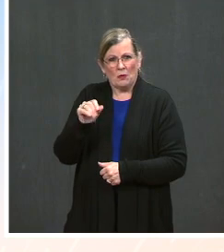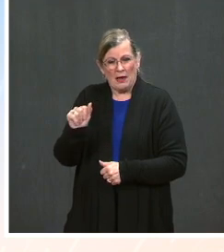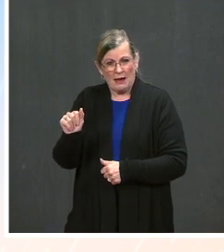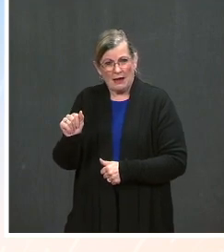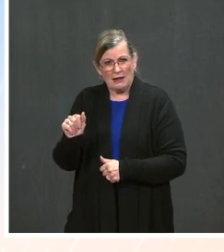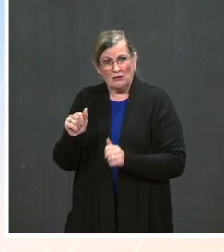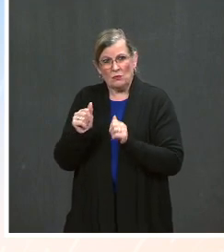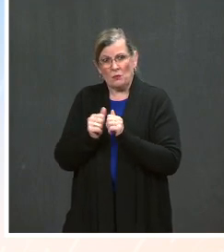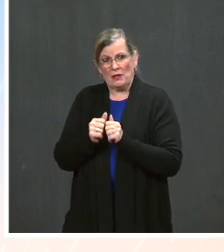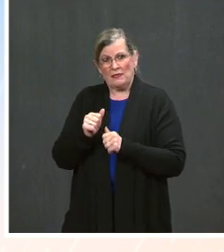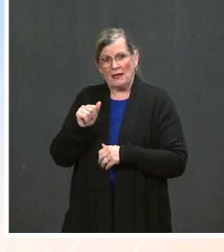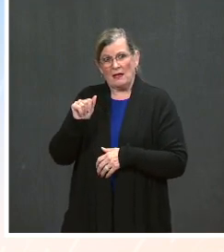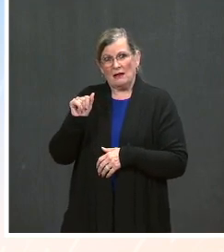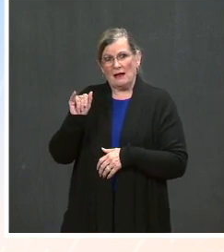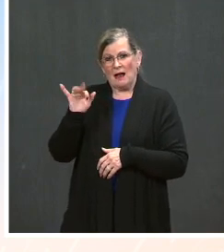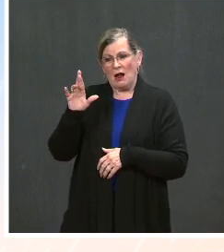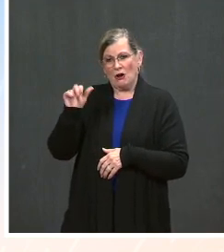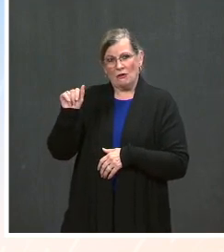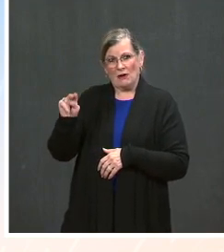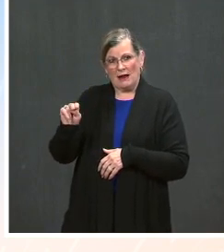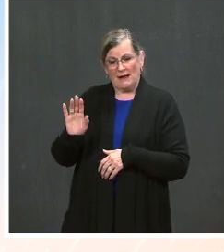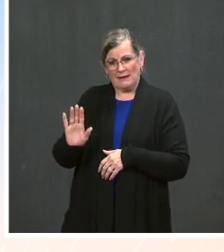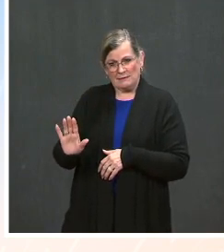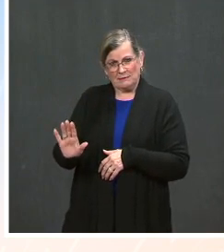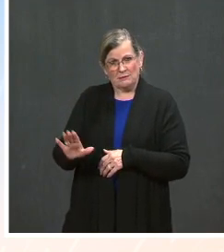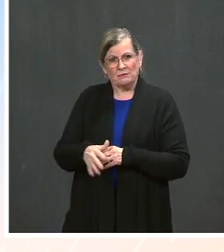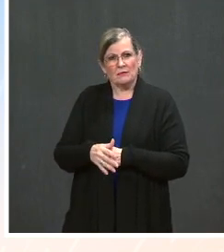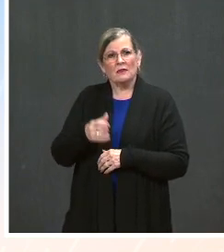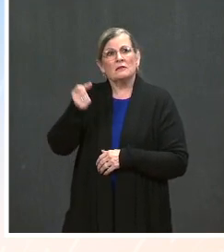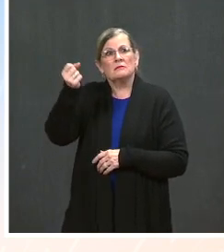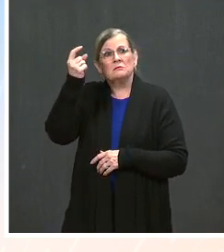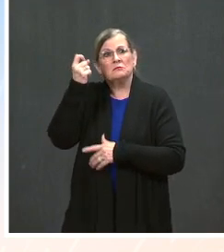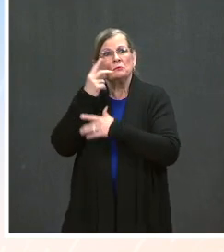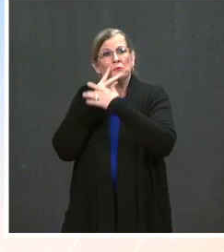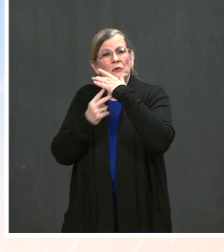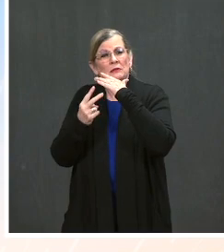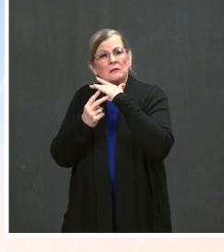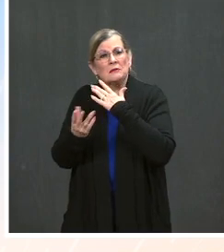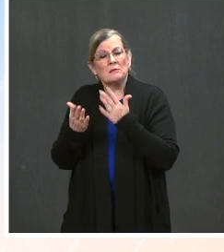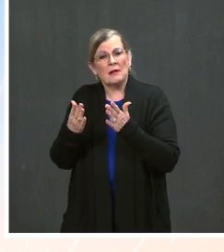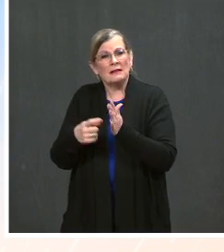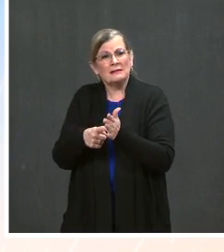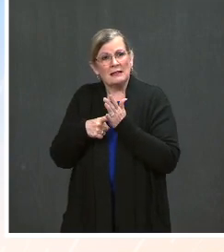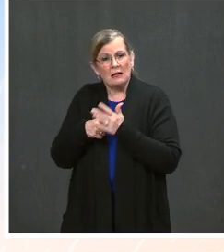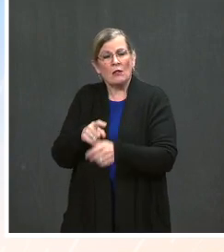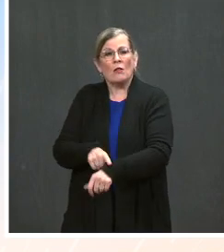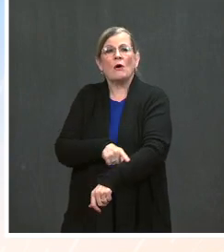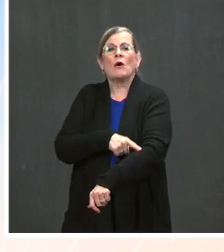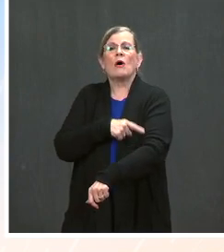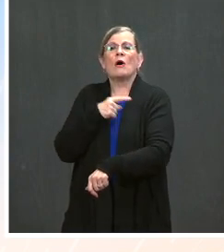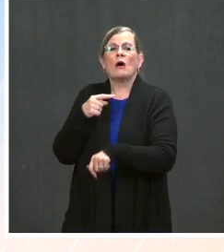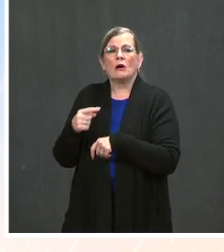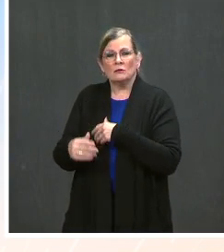even if the diplomatic road ahead may be long, as it was during the first negotiations around the JCPOA.